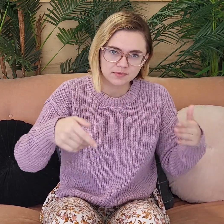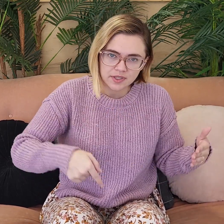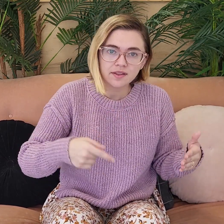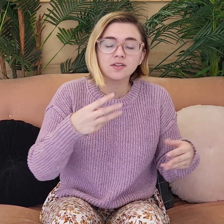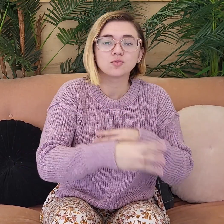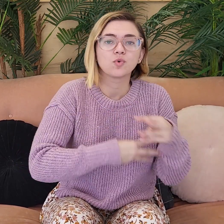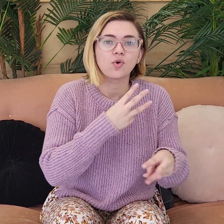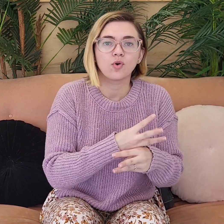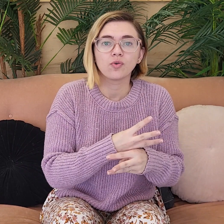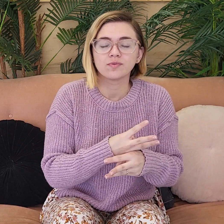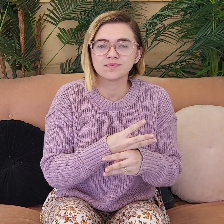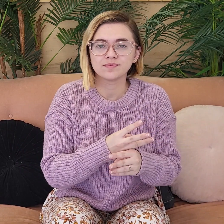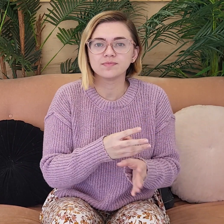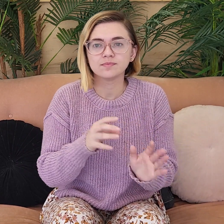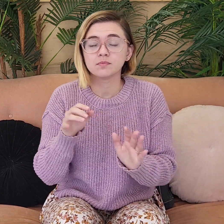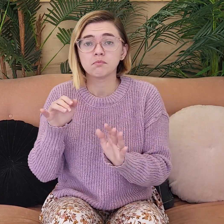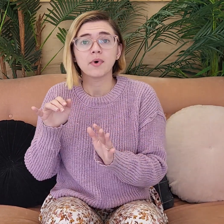after sin entered into the world.